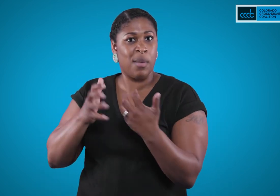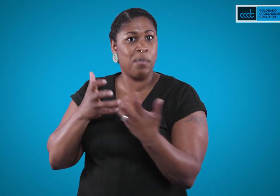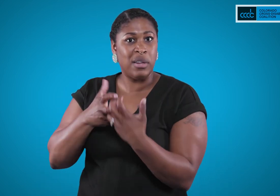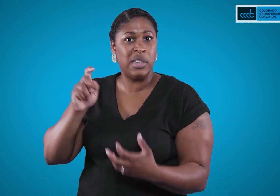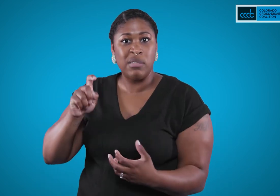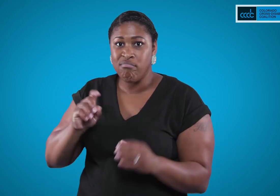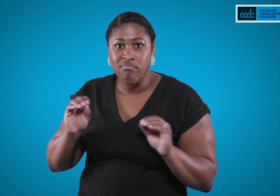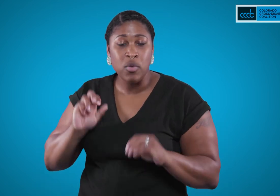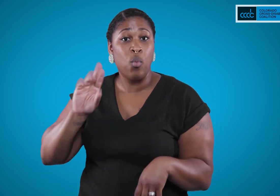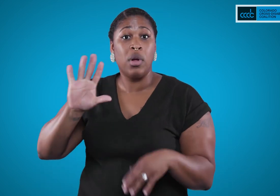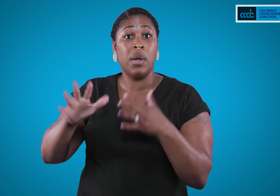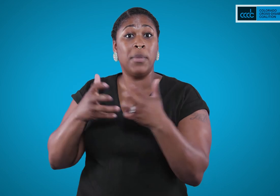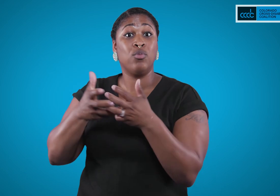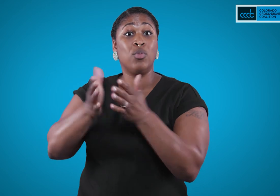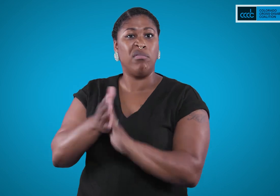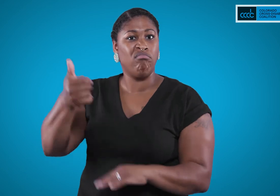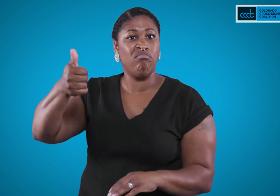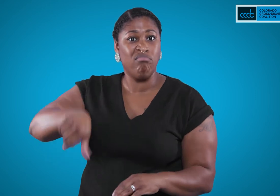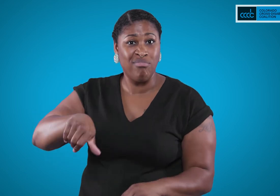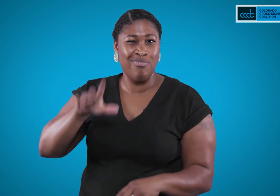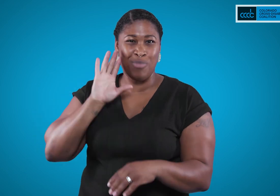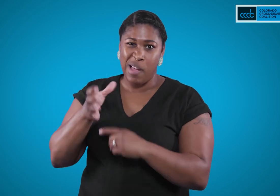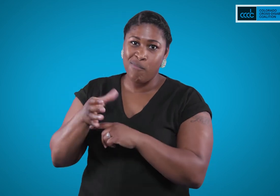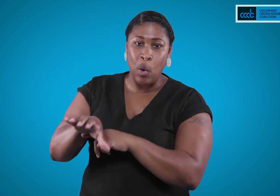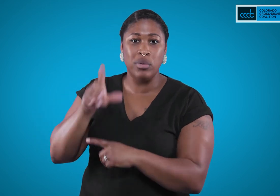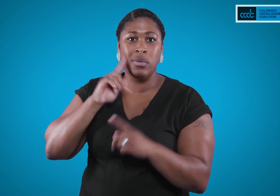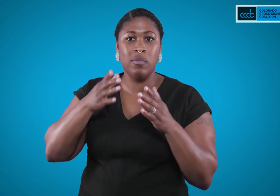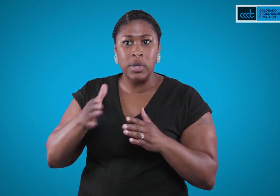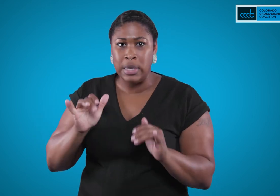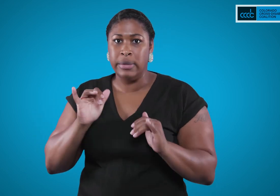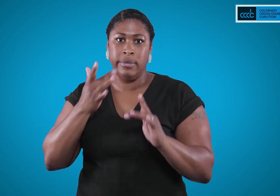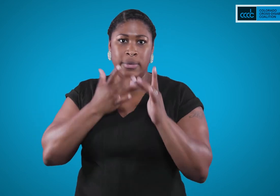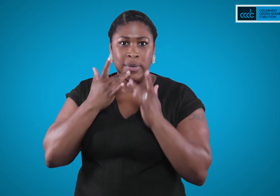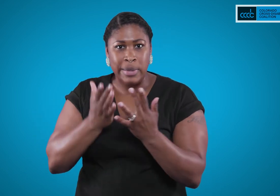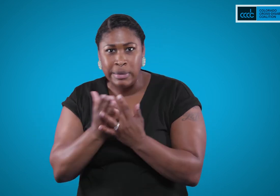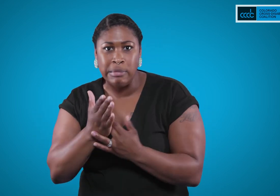they need or their request for accommodations is denied, they are forced to navigate medical visits with